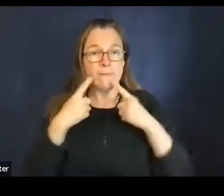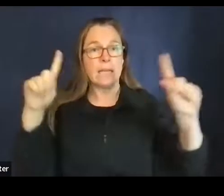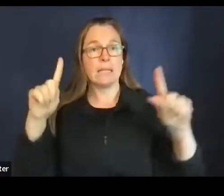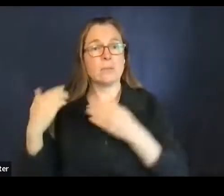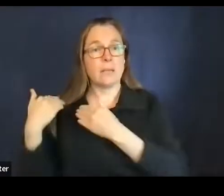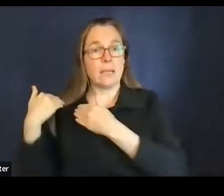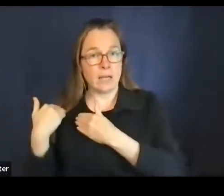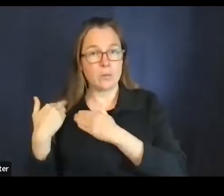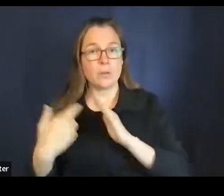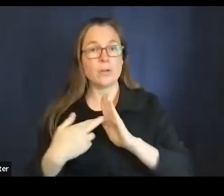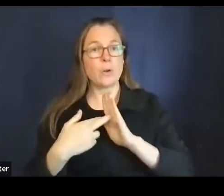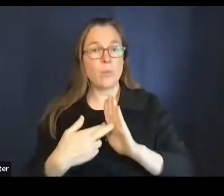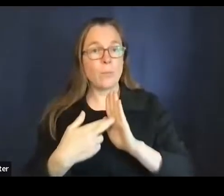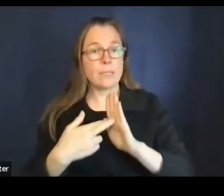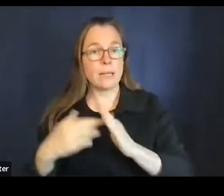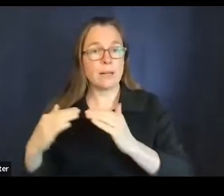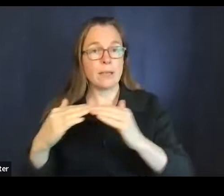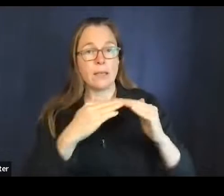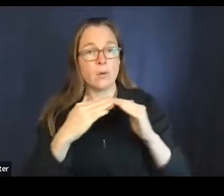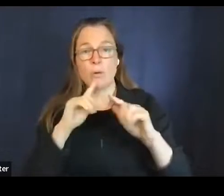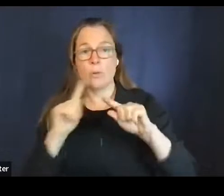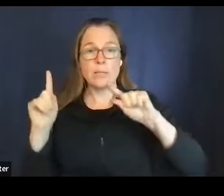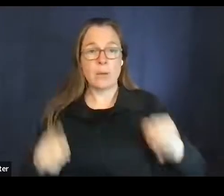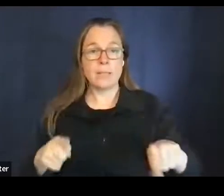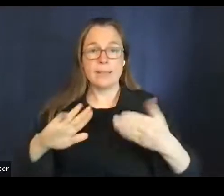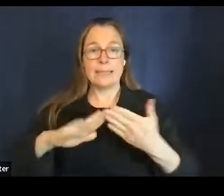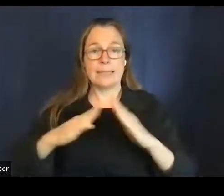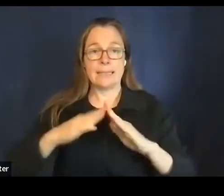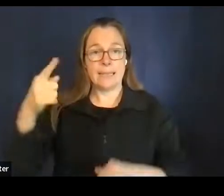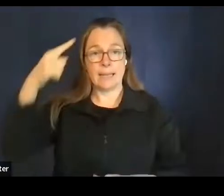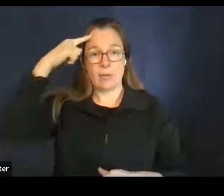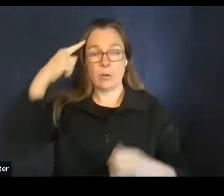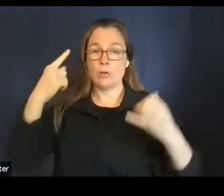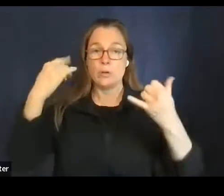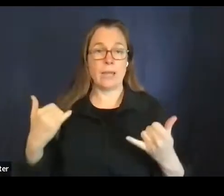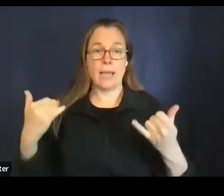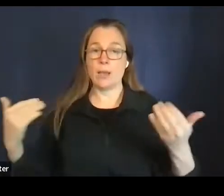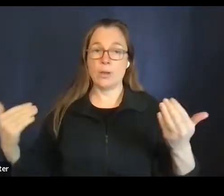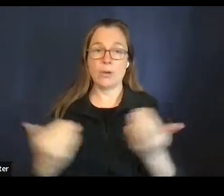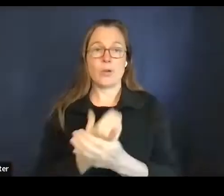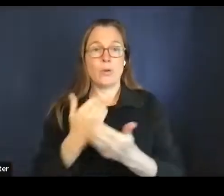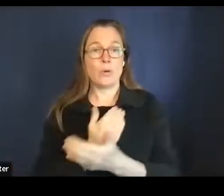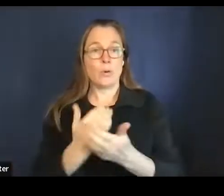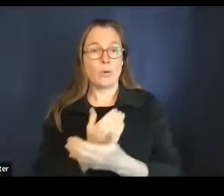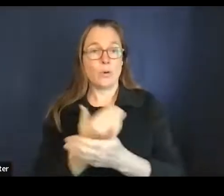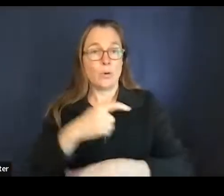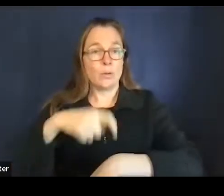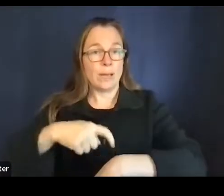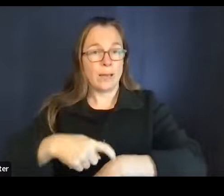representative and responsive city government. Today marks a new chapter for our city.